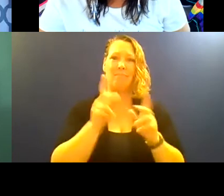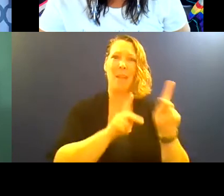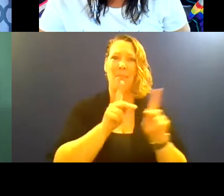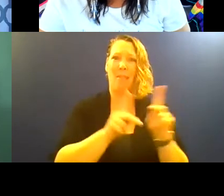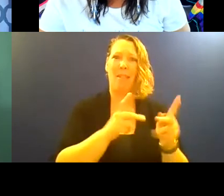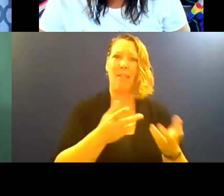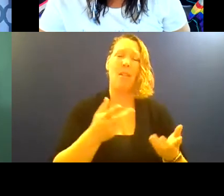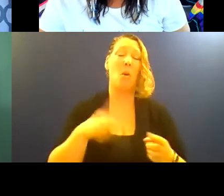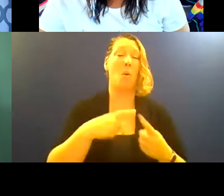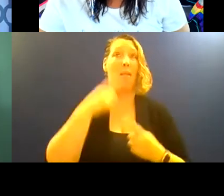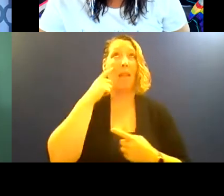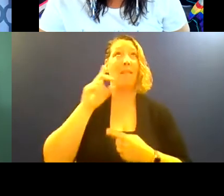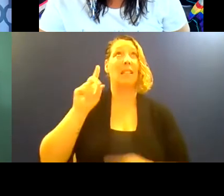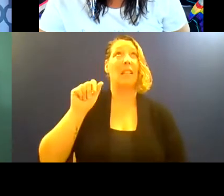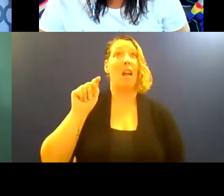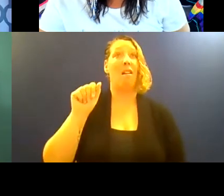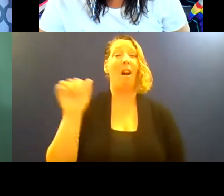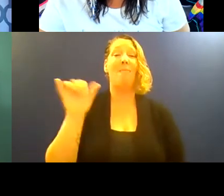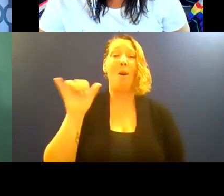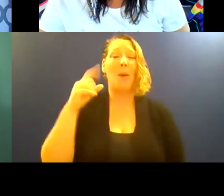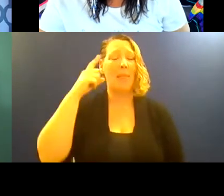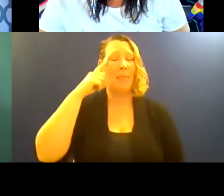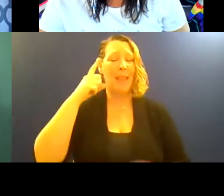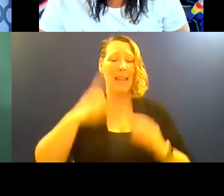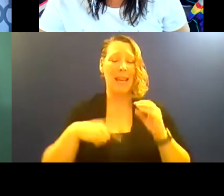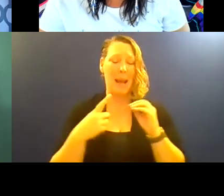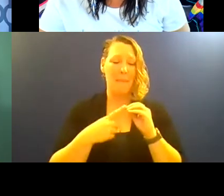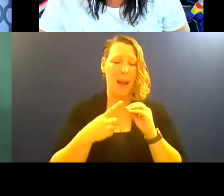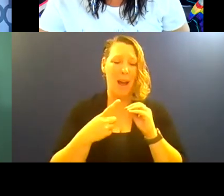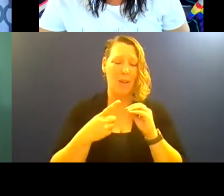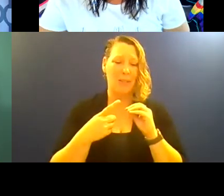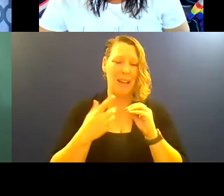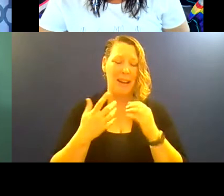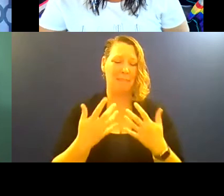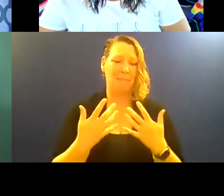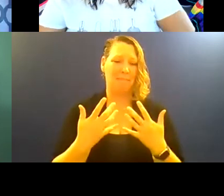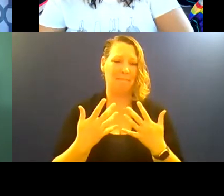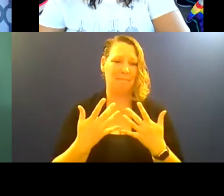And when I think of data. I'm also thinking about,